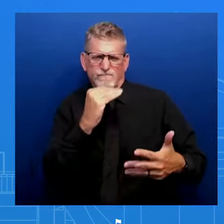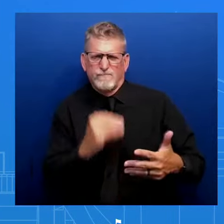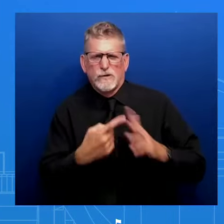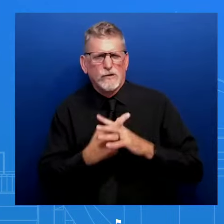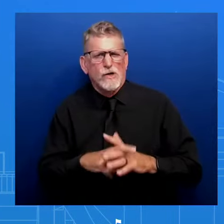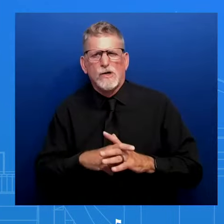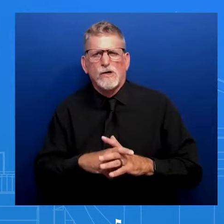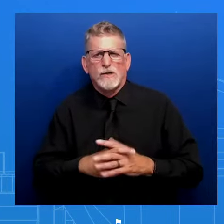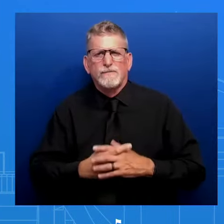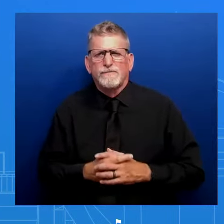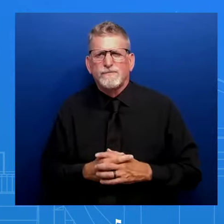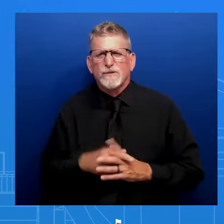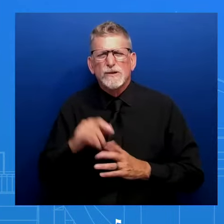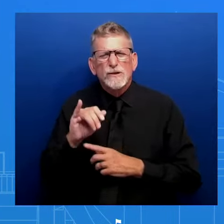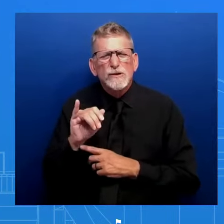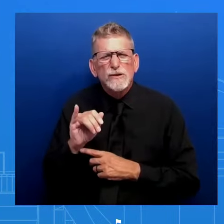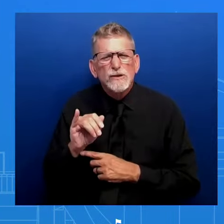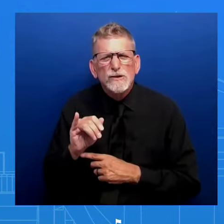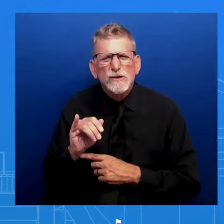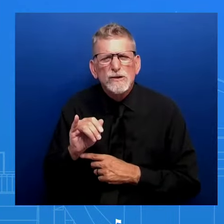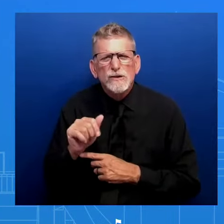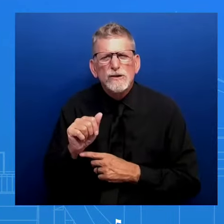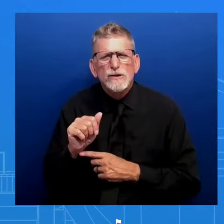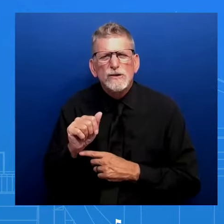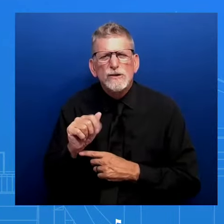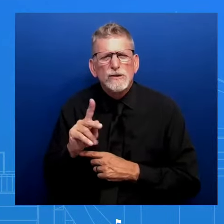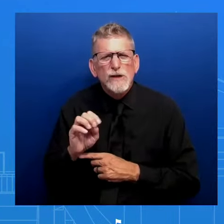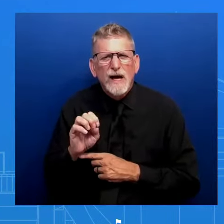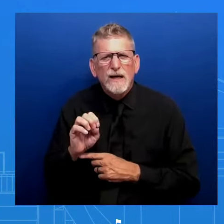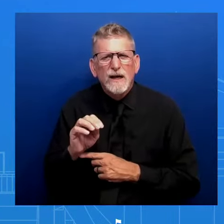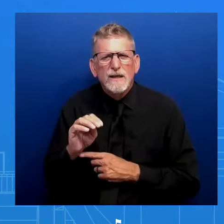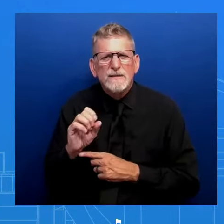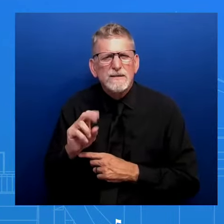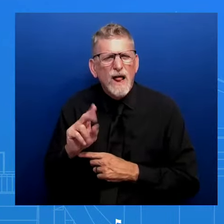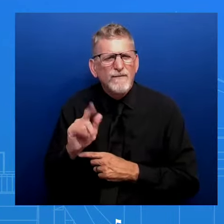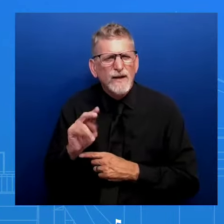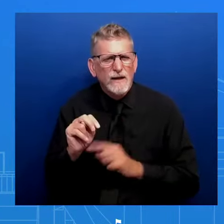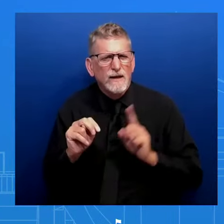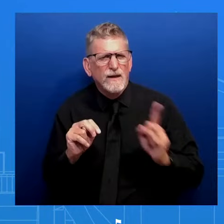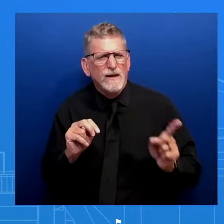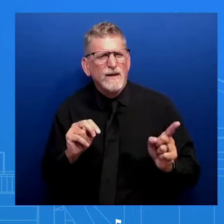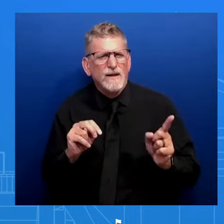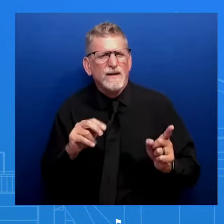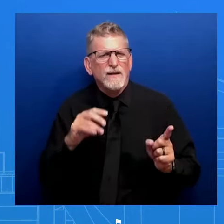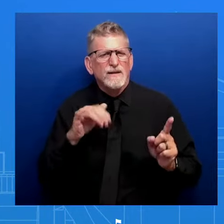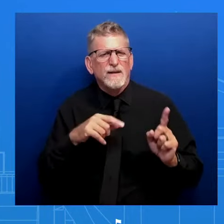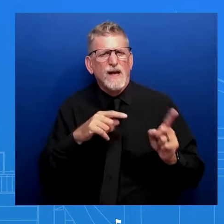the National Security Advisor, spoke to -- to Mr. Yermak, his equivalent in the Ukrainian government, just today.